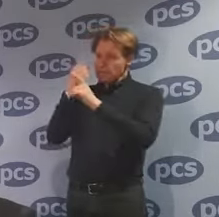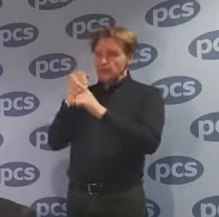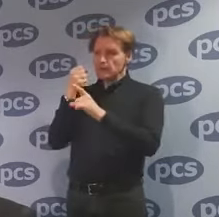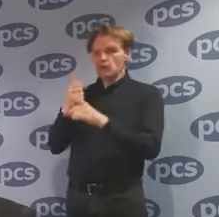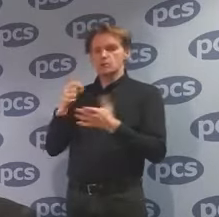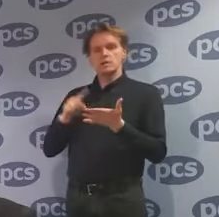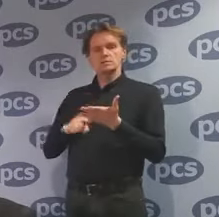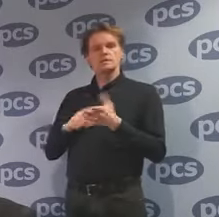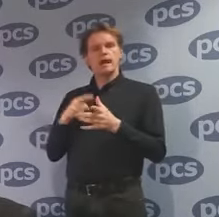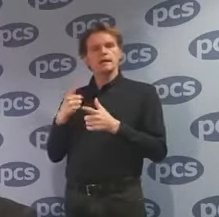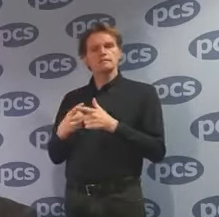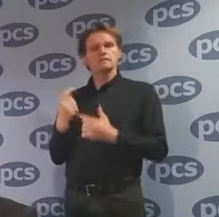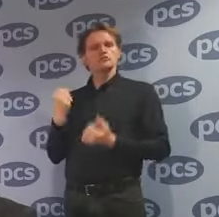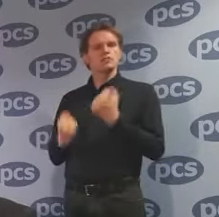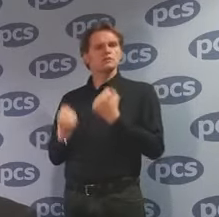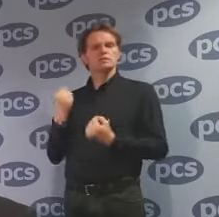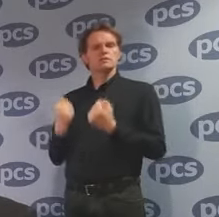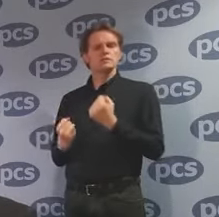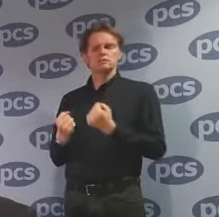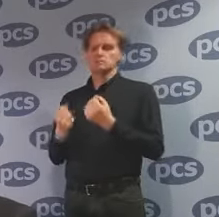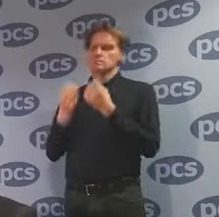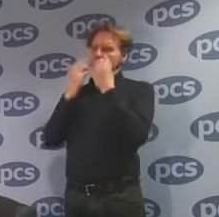justice with others has been groundbreaking because you know we've